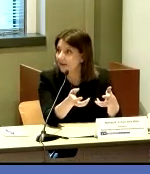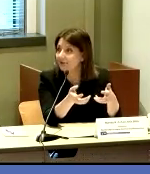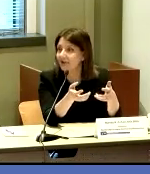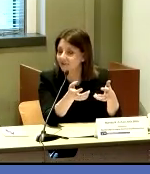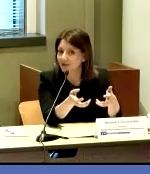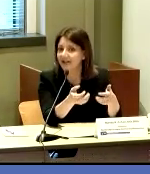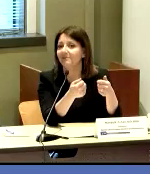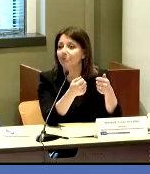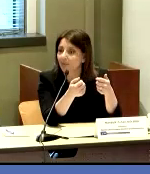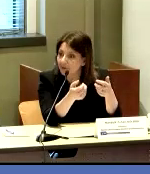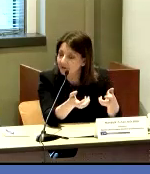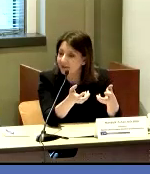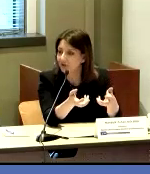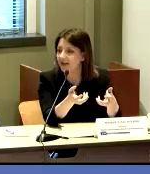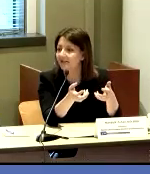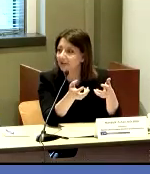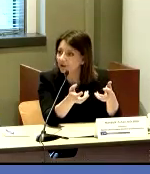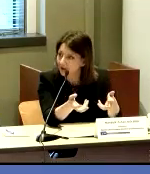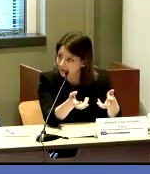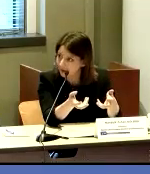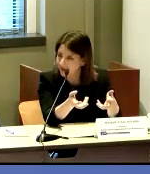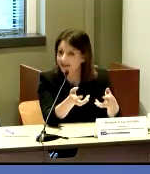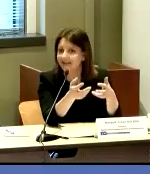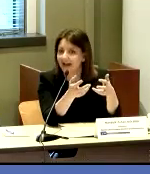out to the communities, are building trust, looking for cases,